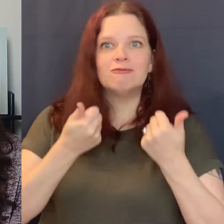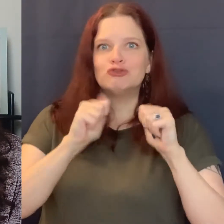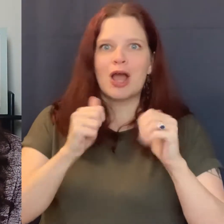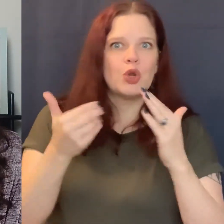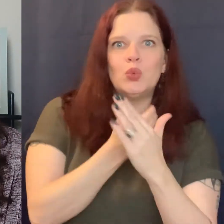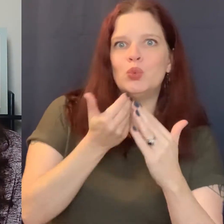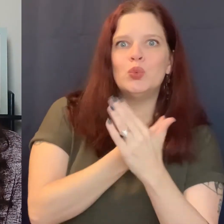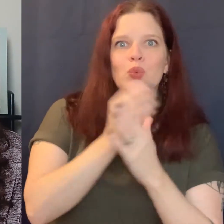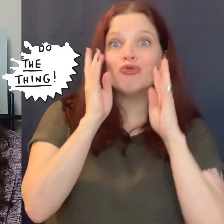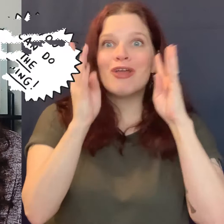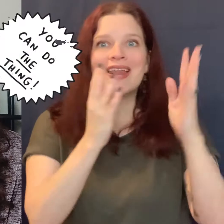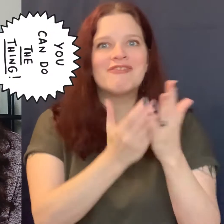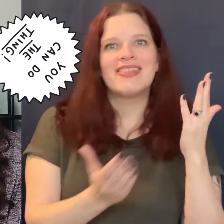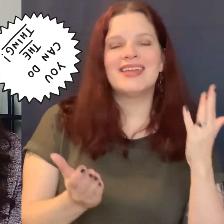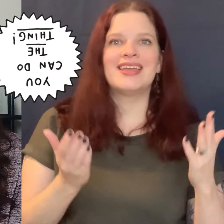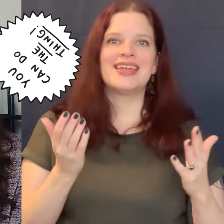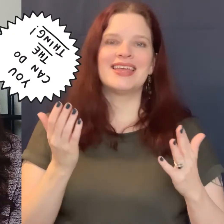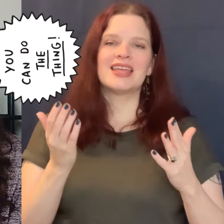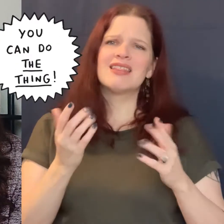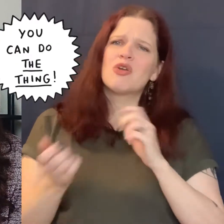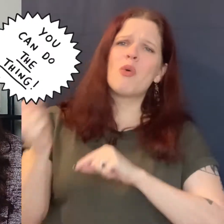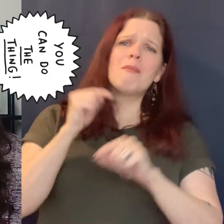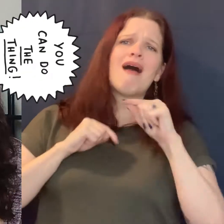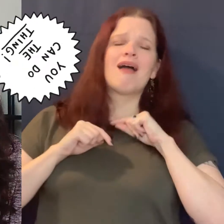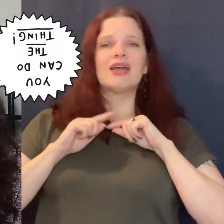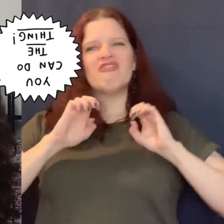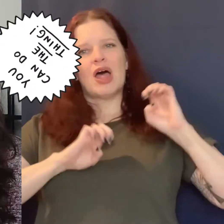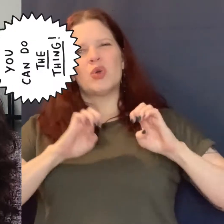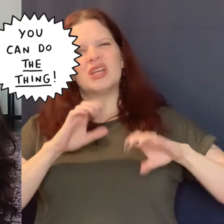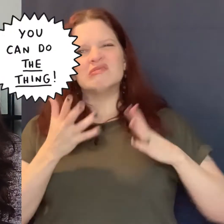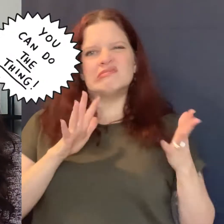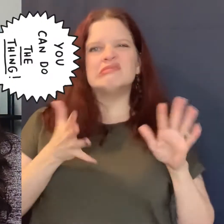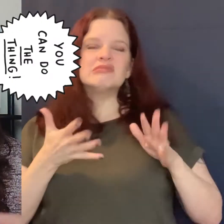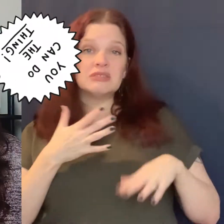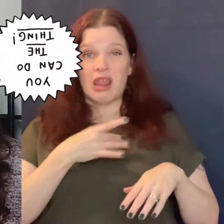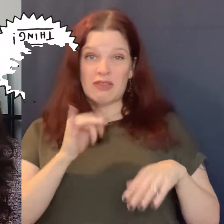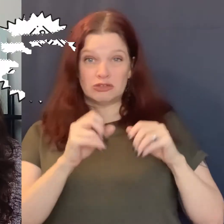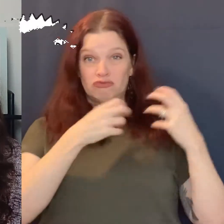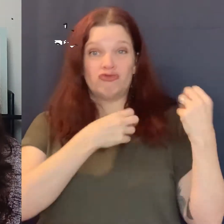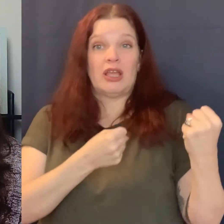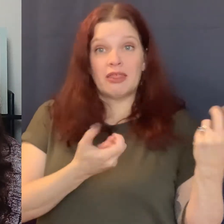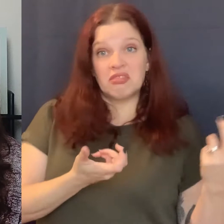your life and trying some new creative, artistic things and then going back and kind of reevaluating how you feel about that strength.